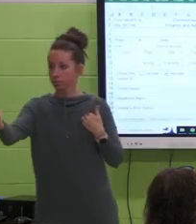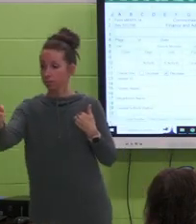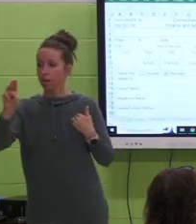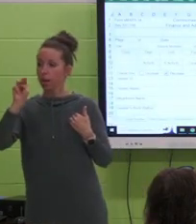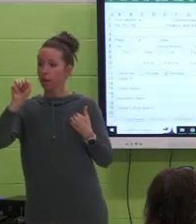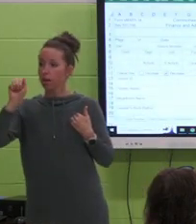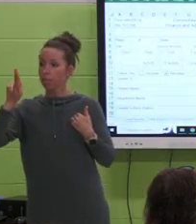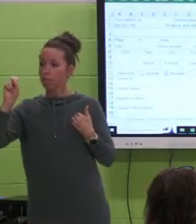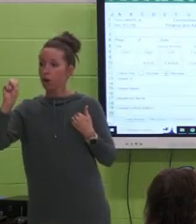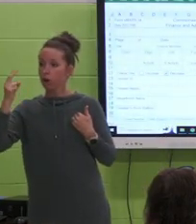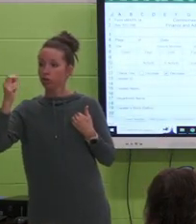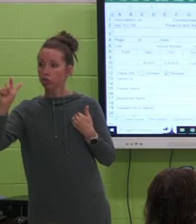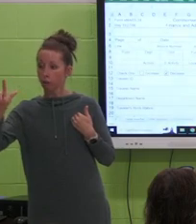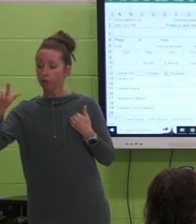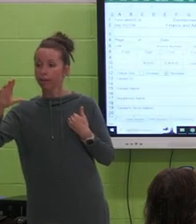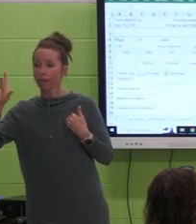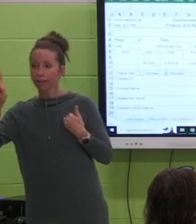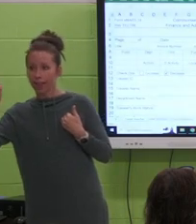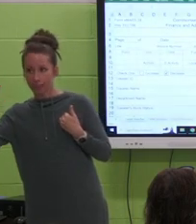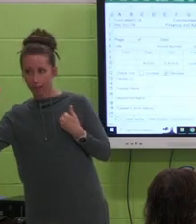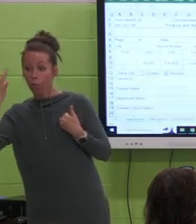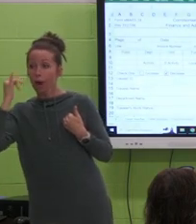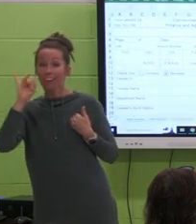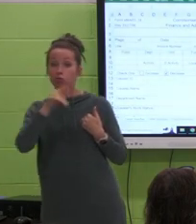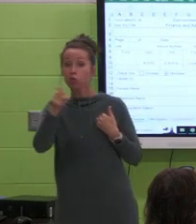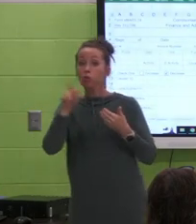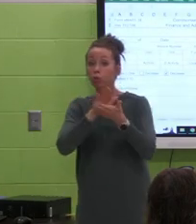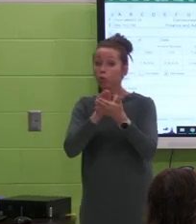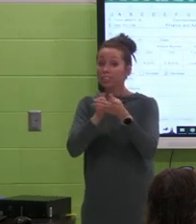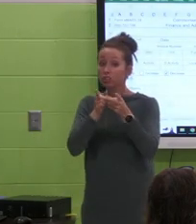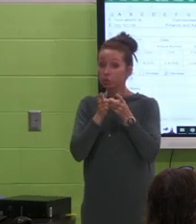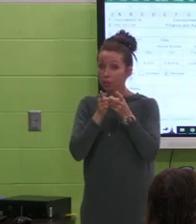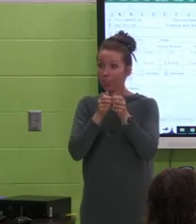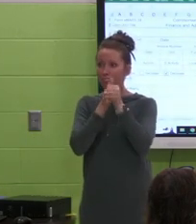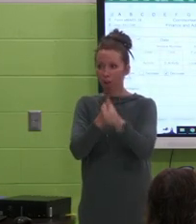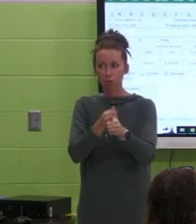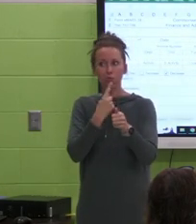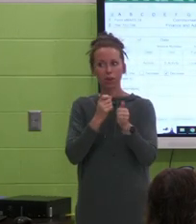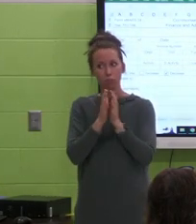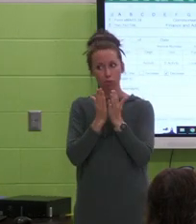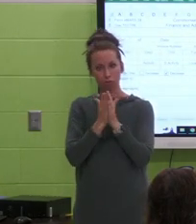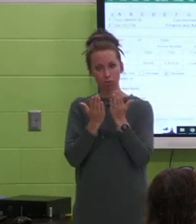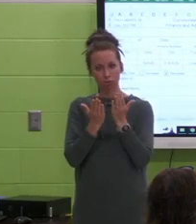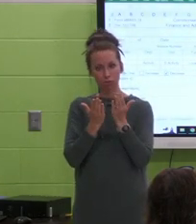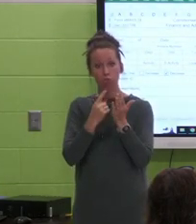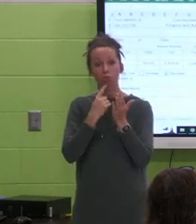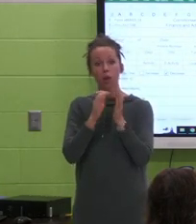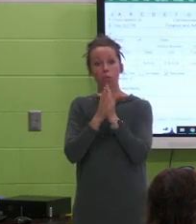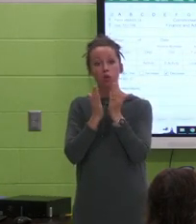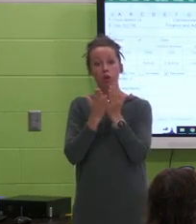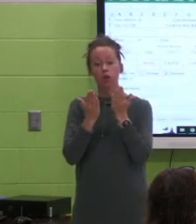you're School District you use Redbook right Redbook references your local board approval